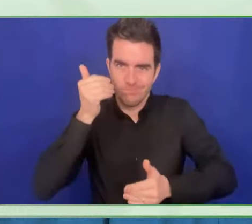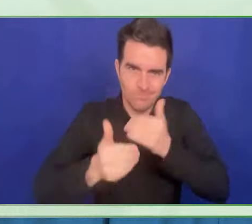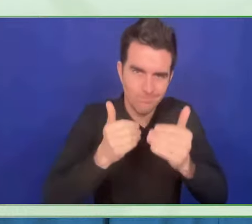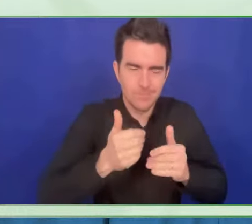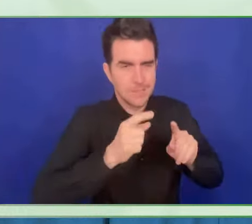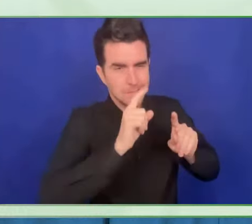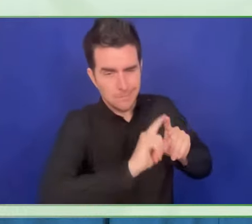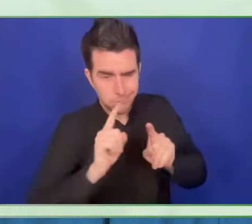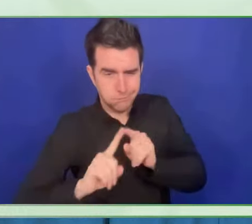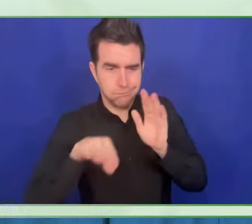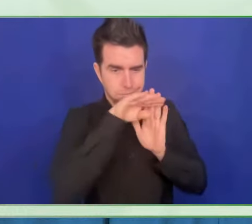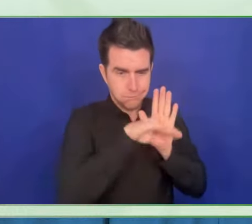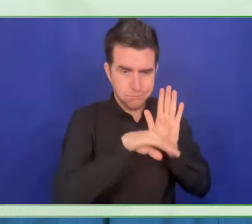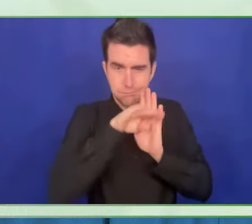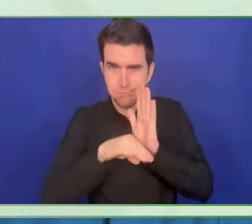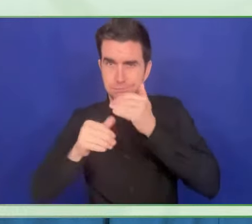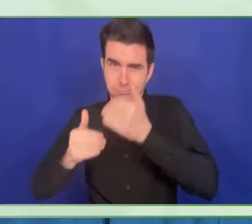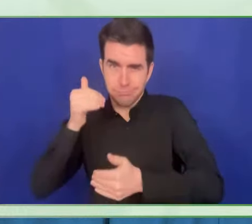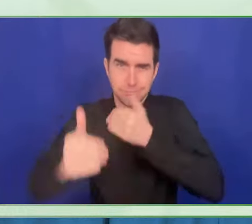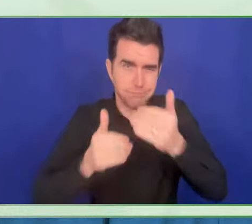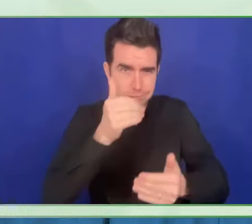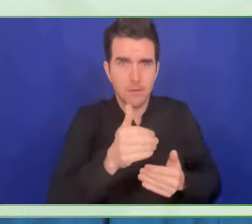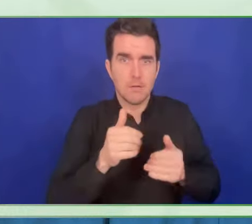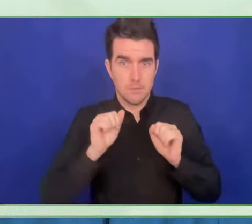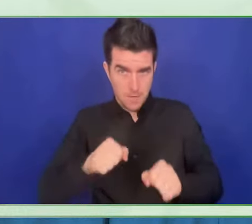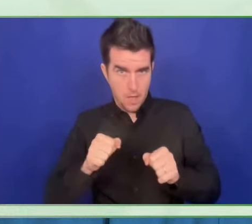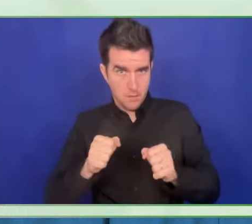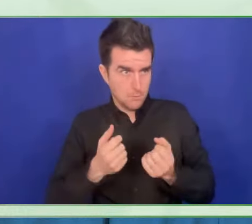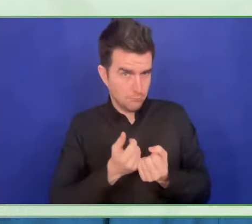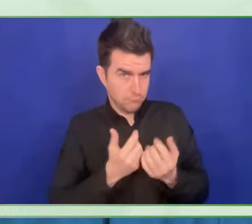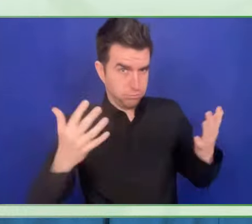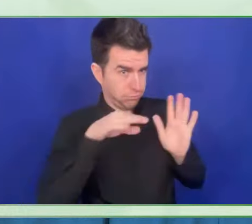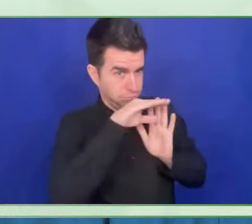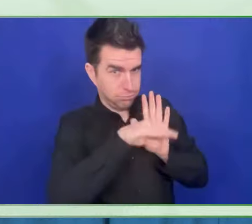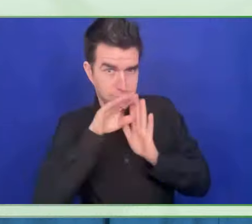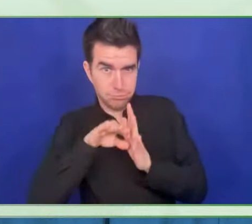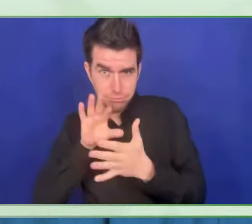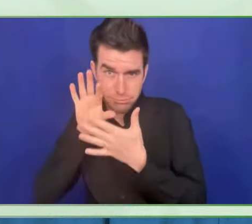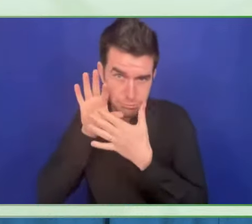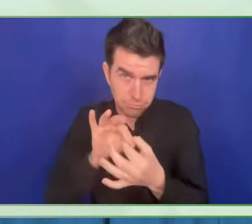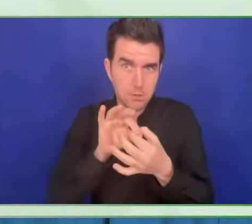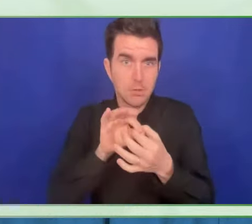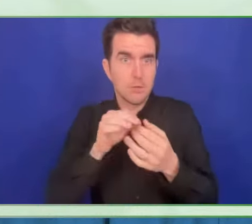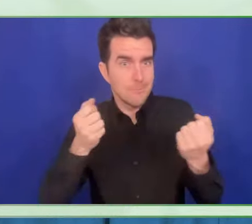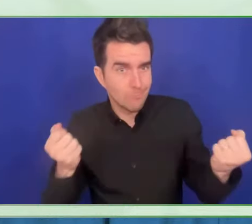is enlargement working with neighbourhood countries, emergency responses.